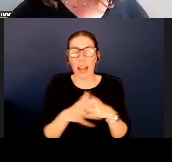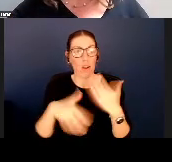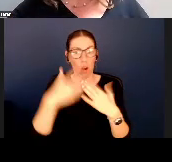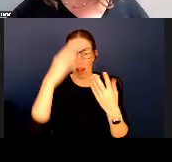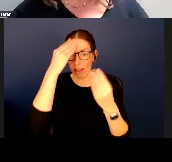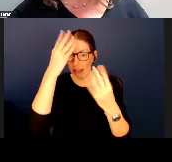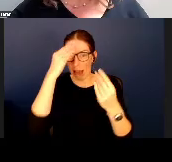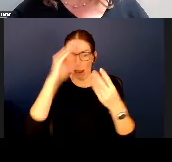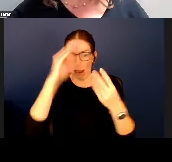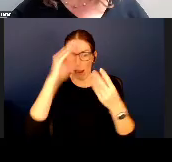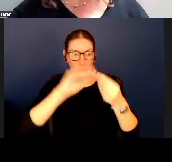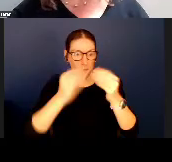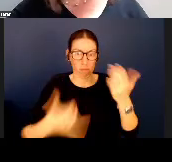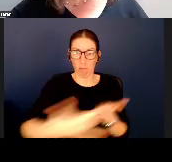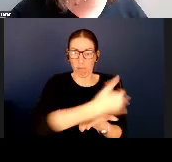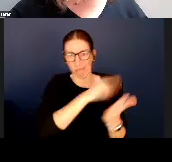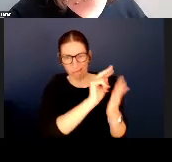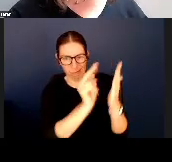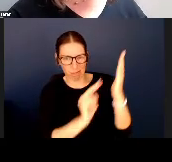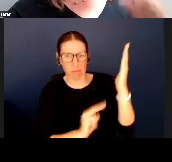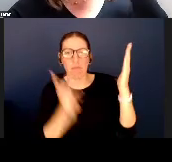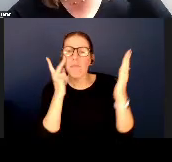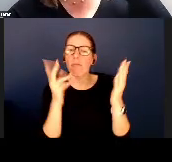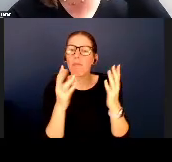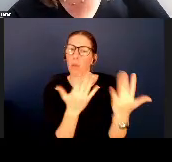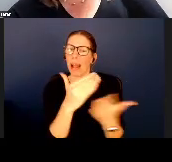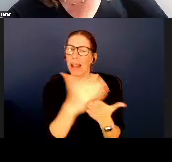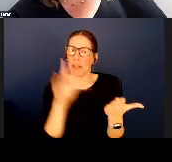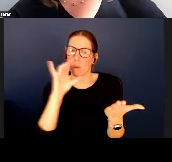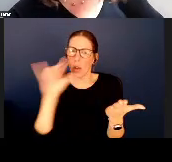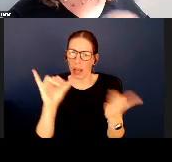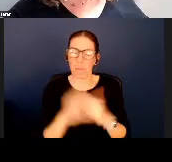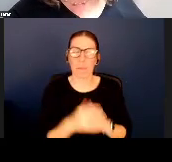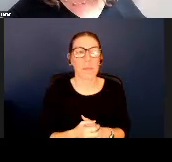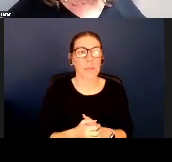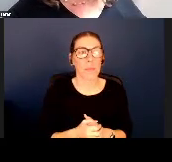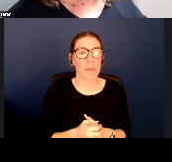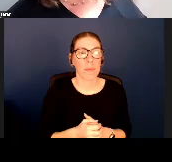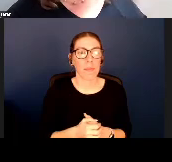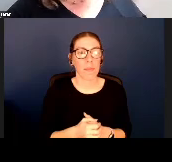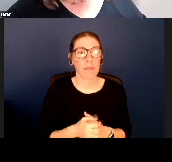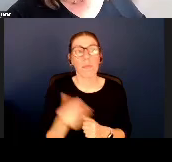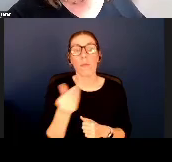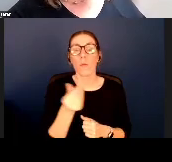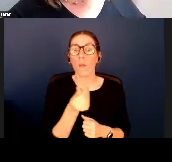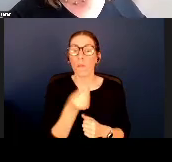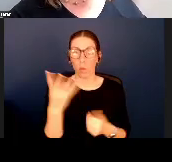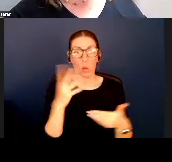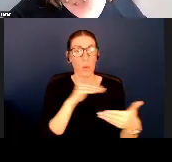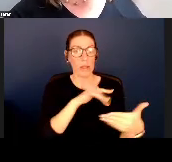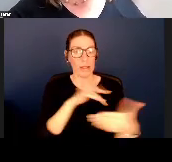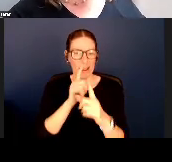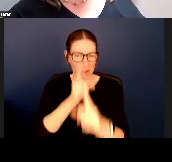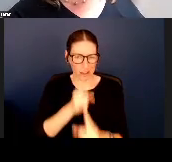collects themselves. So we had a couple of different study objectives. The first one was to